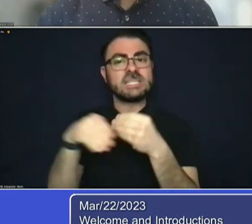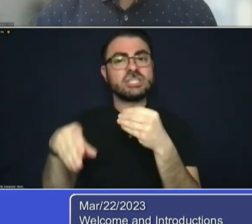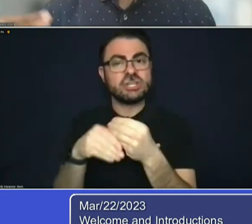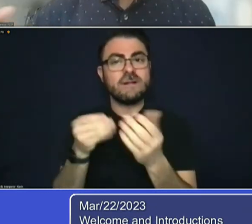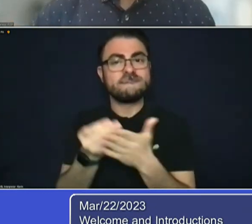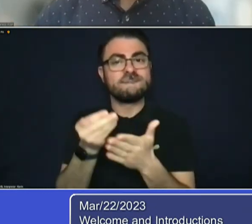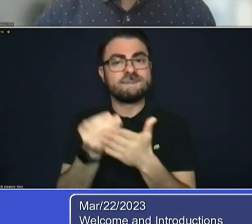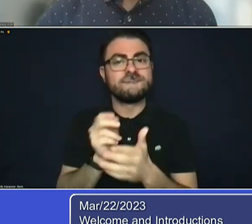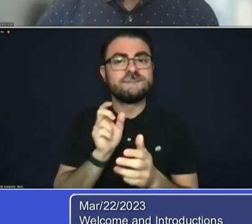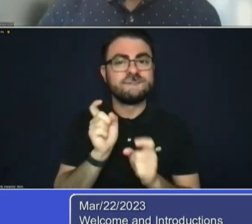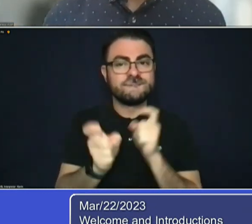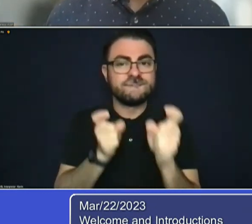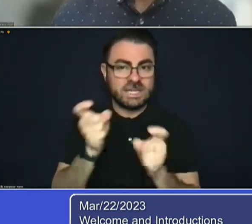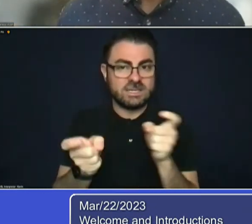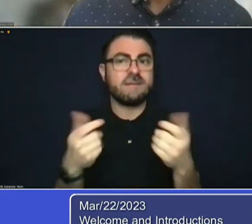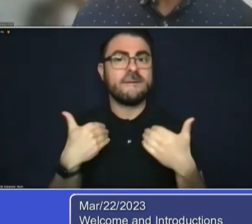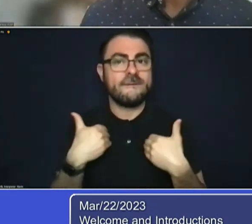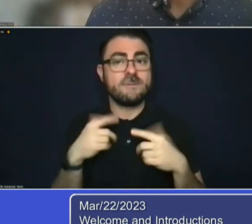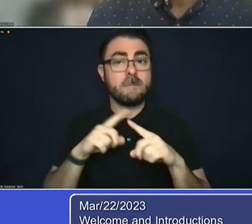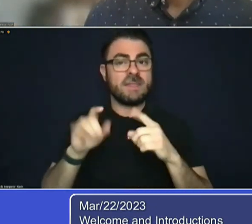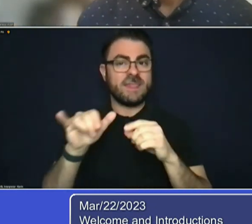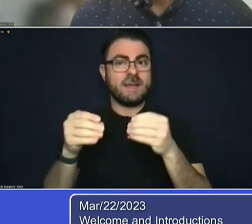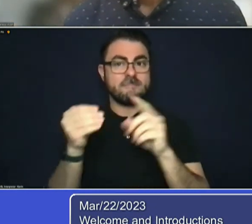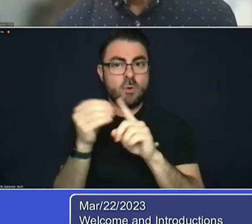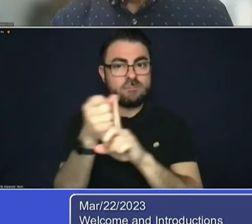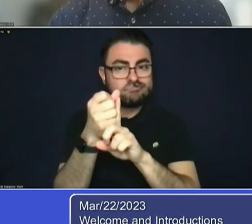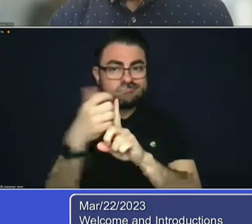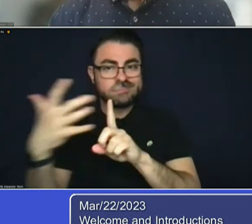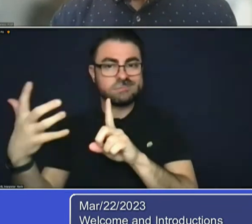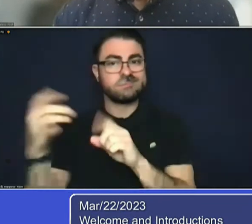FOR THIS AS WELL, AS PART OF EACH FUNDING CATEGORY, THAT'S